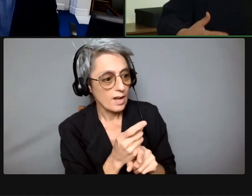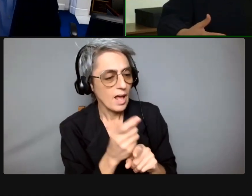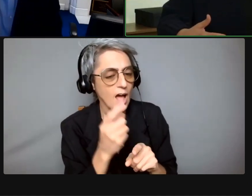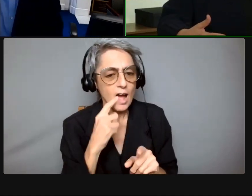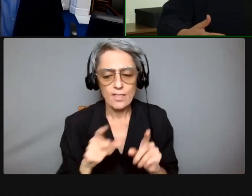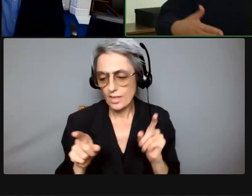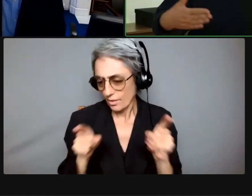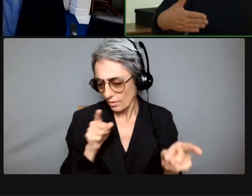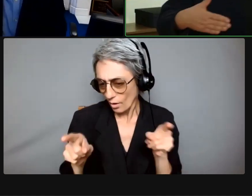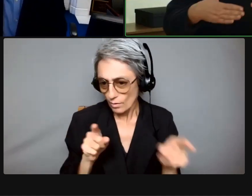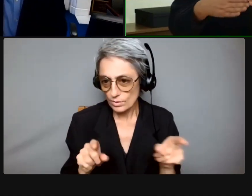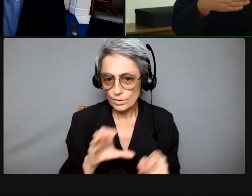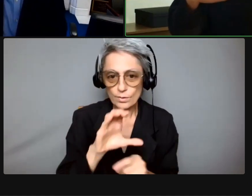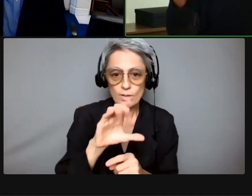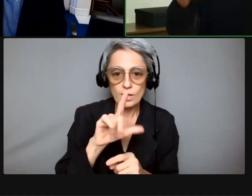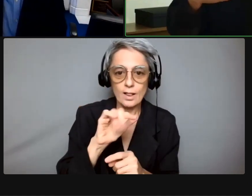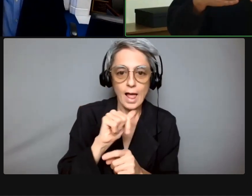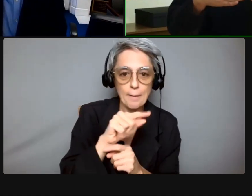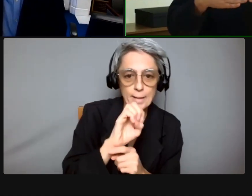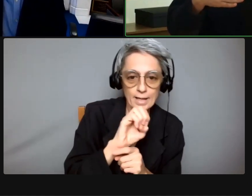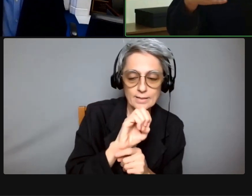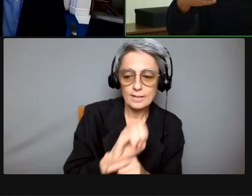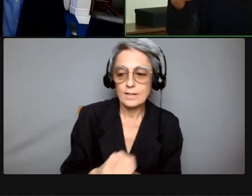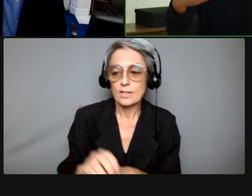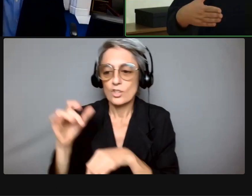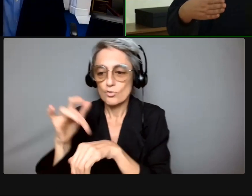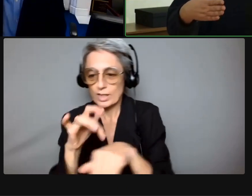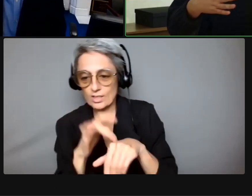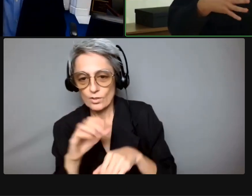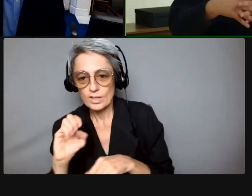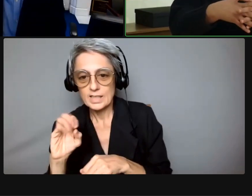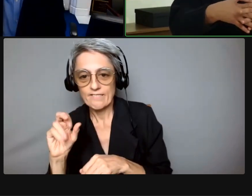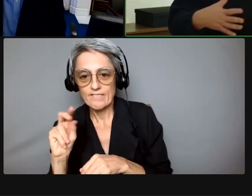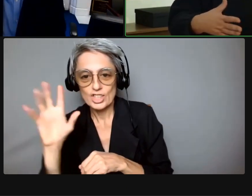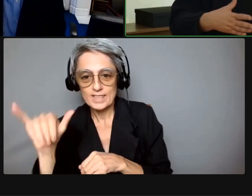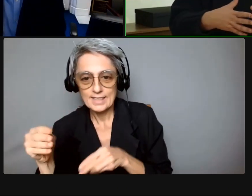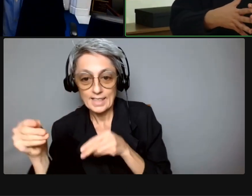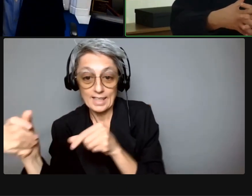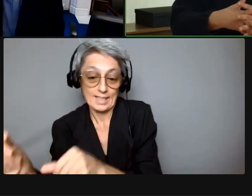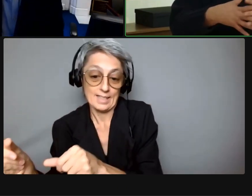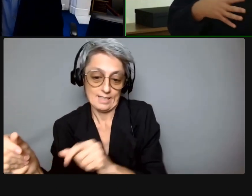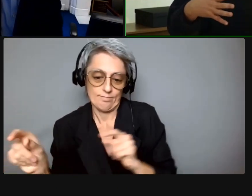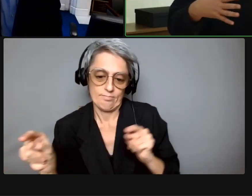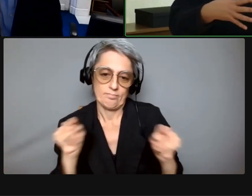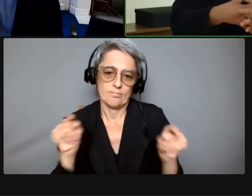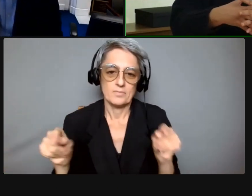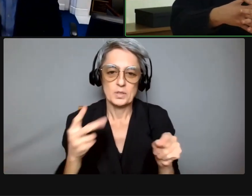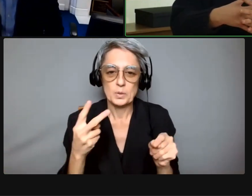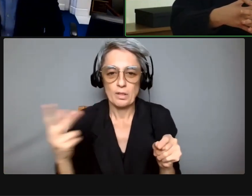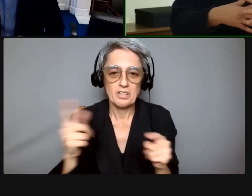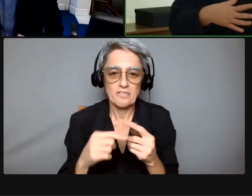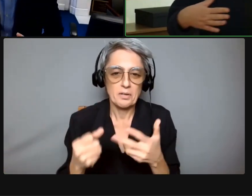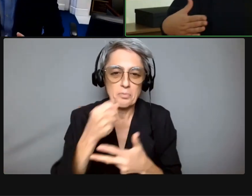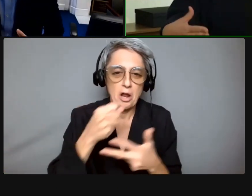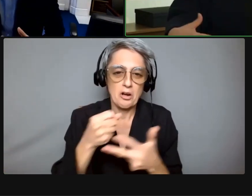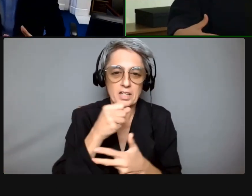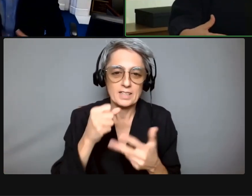and resource efficiency, which are two of our three priority areas and the environment program here at Apple,